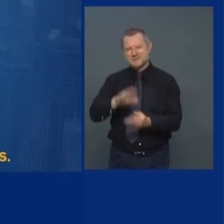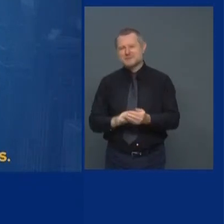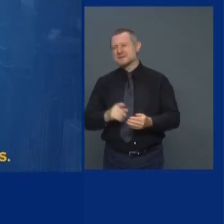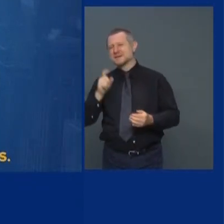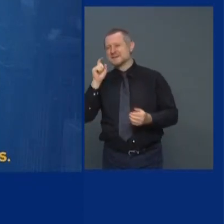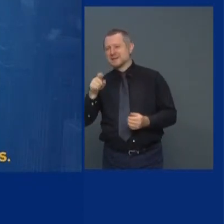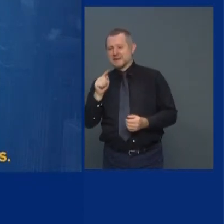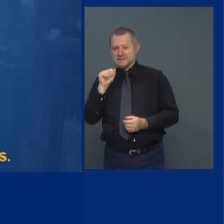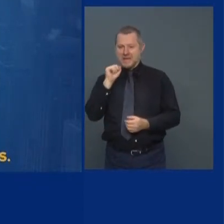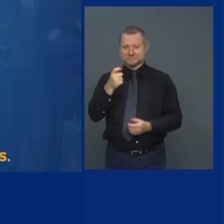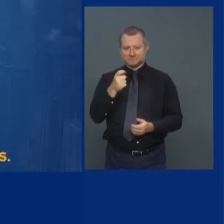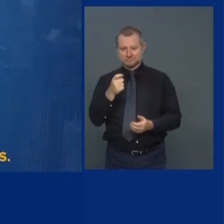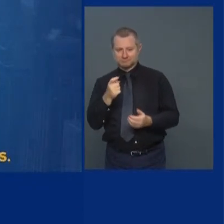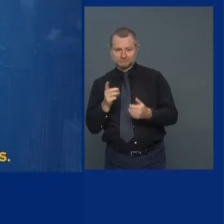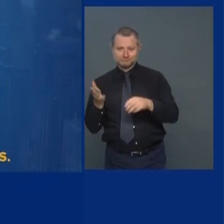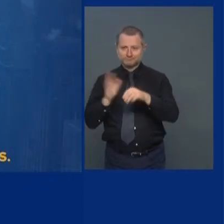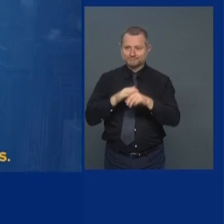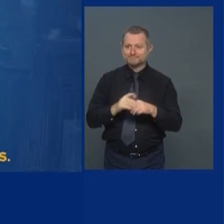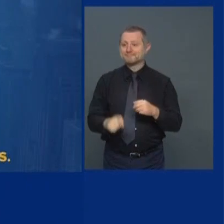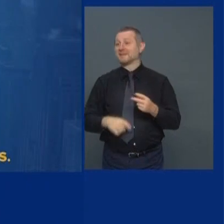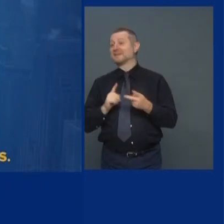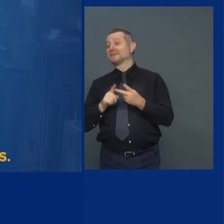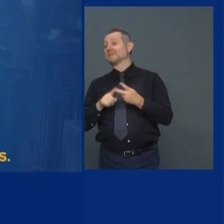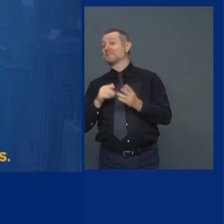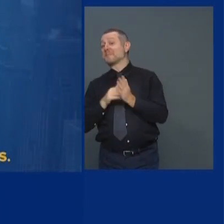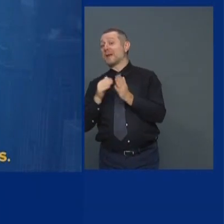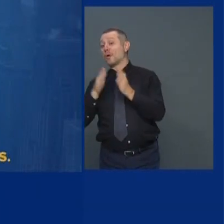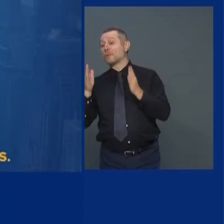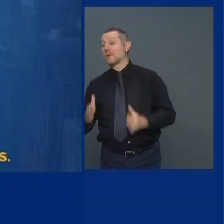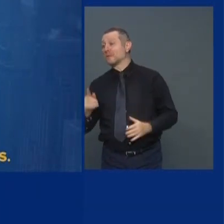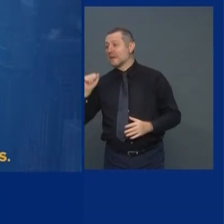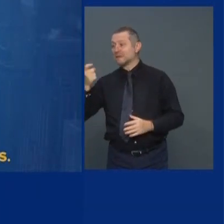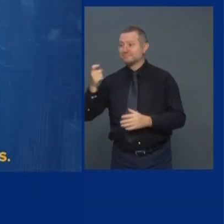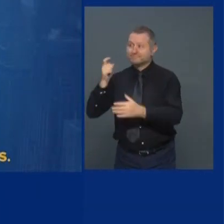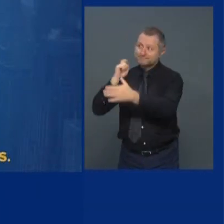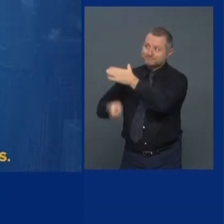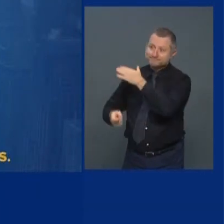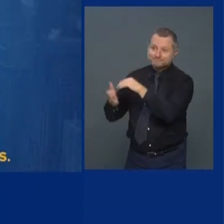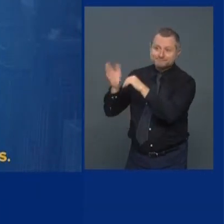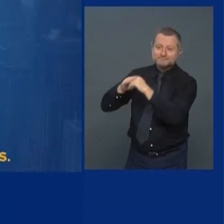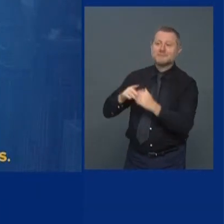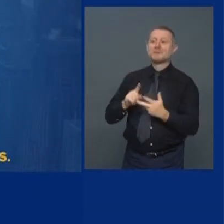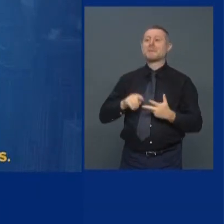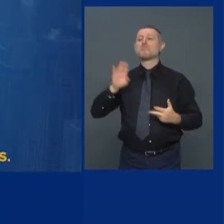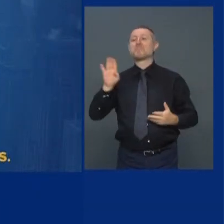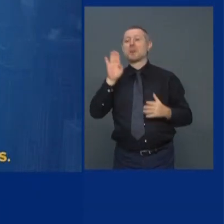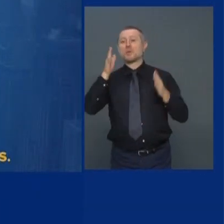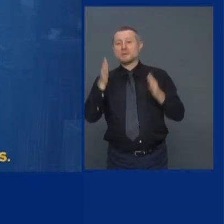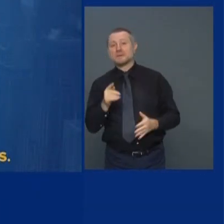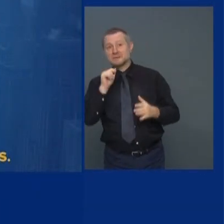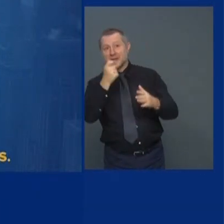YOU CAN'T CLOSE $50 BILLION